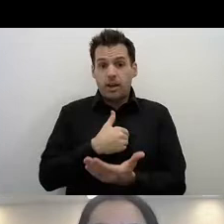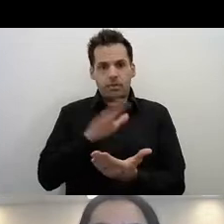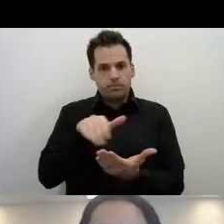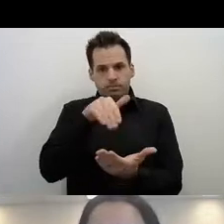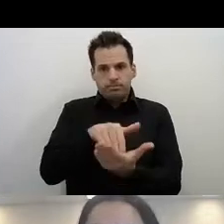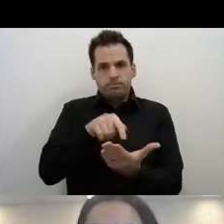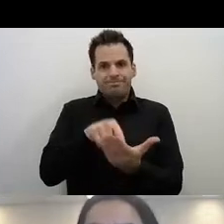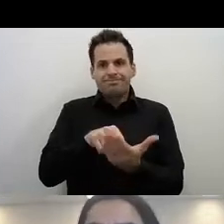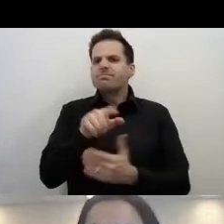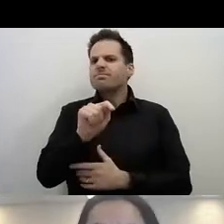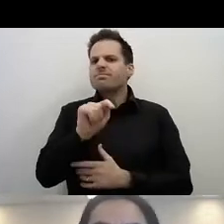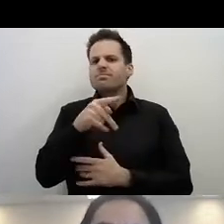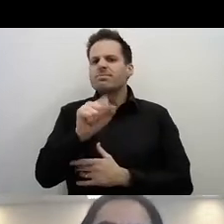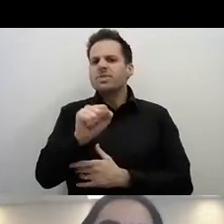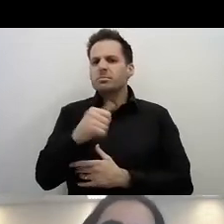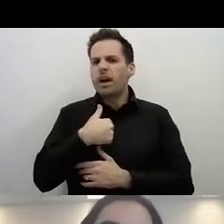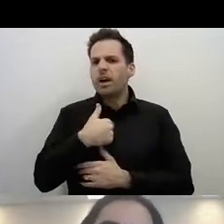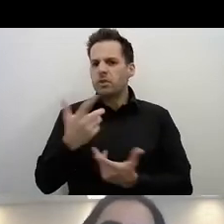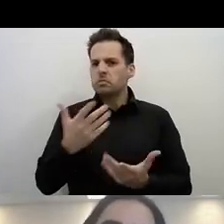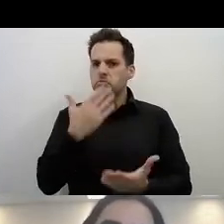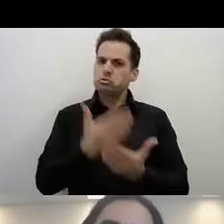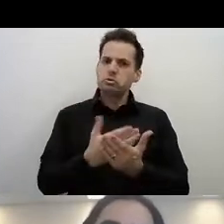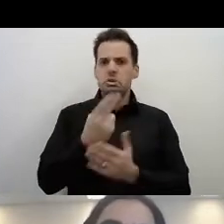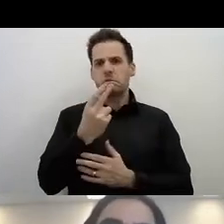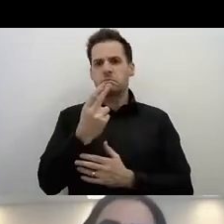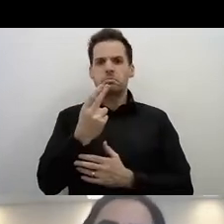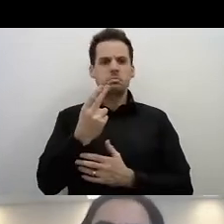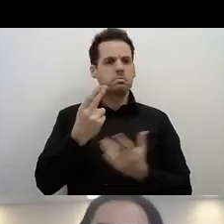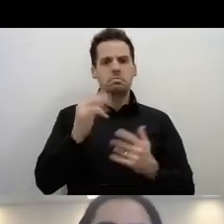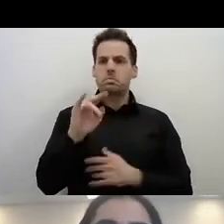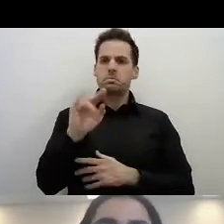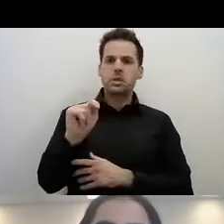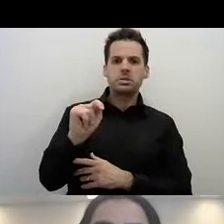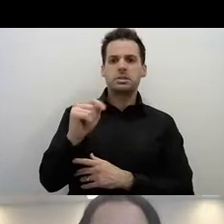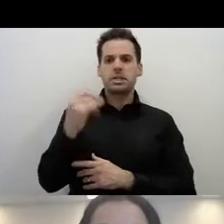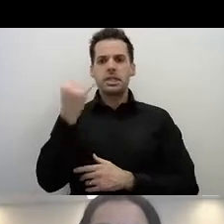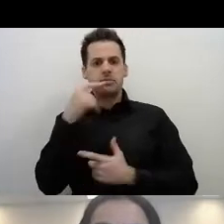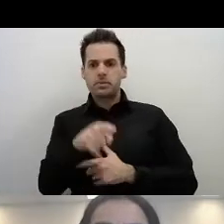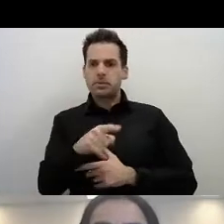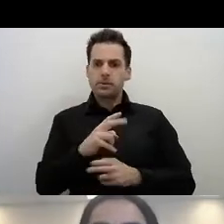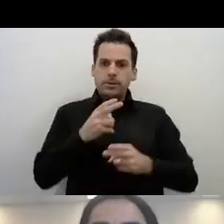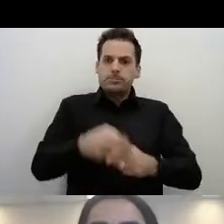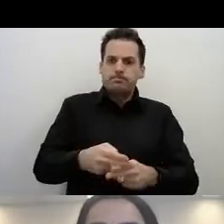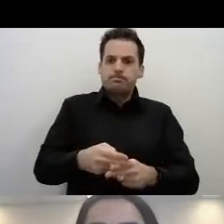some tips some really helpful hints and tips on how to define an animal etc and then finally